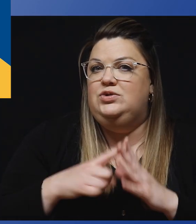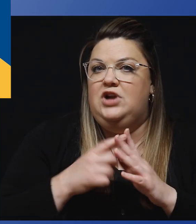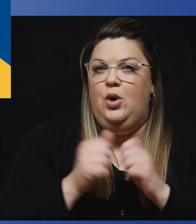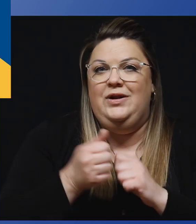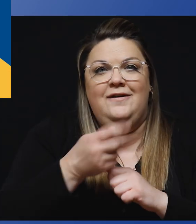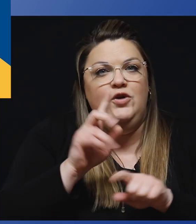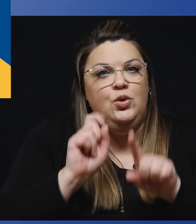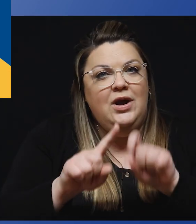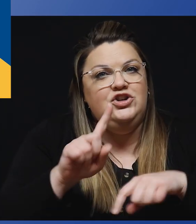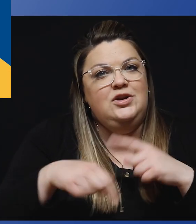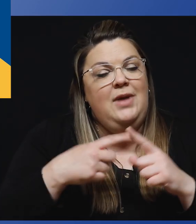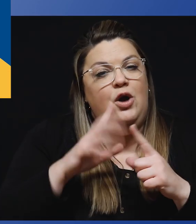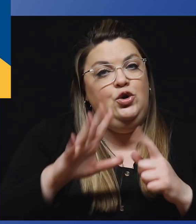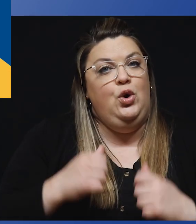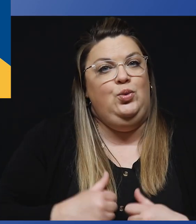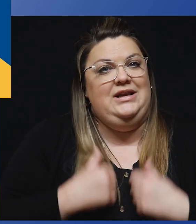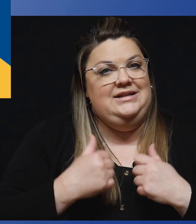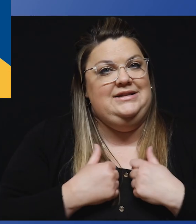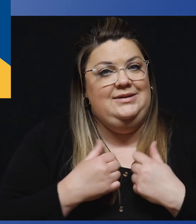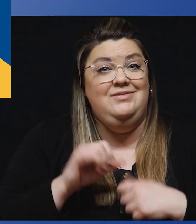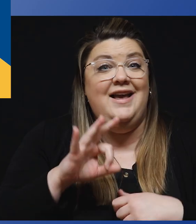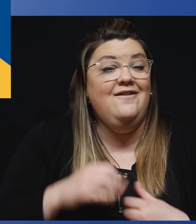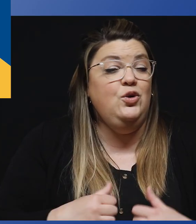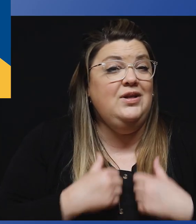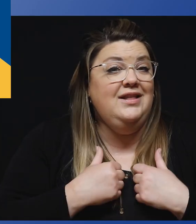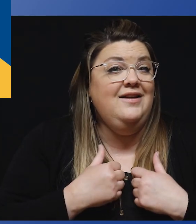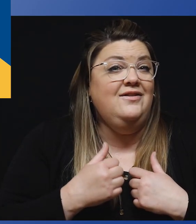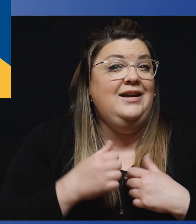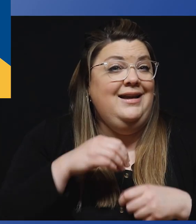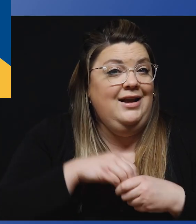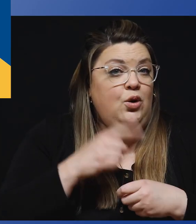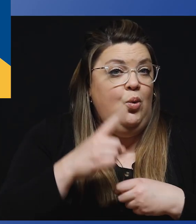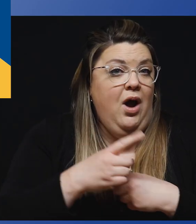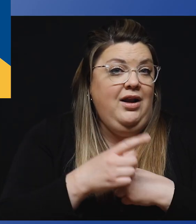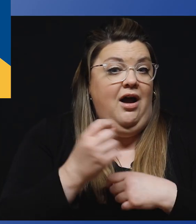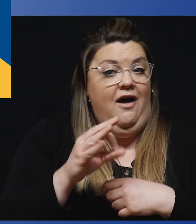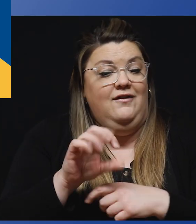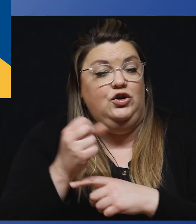about your residency. If you live in one of the 12 counties served by DES,